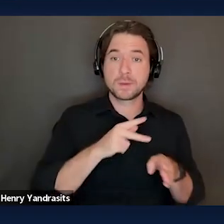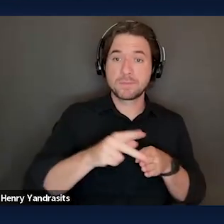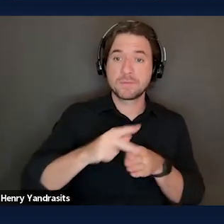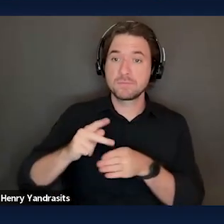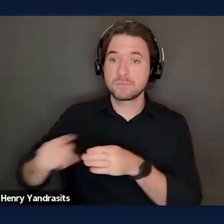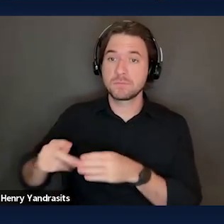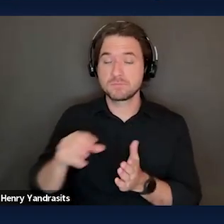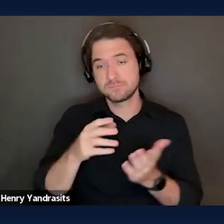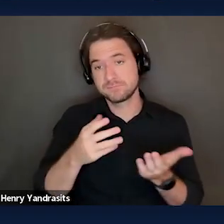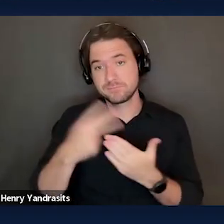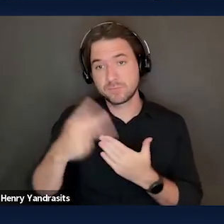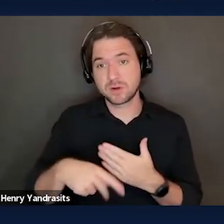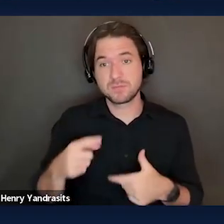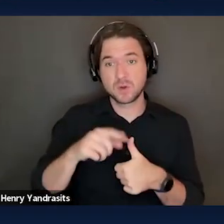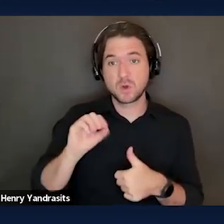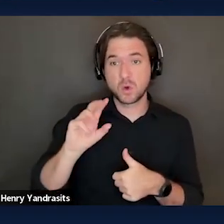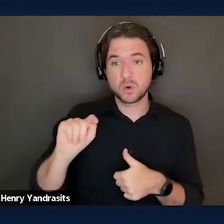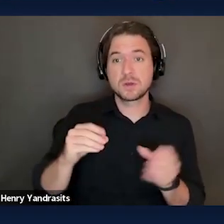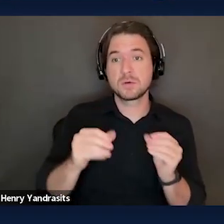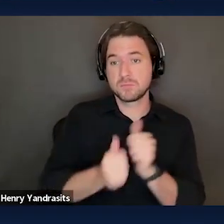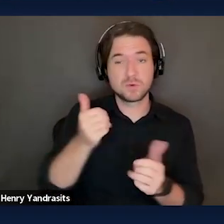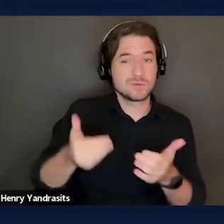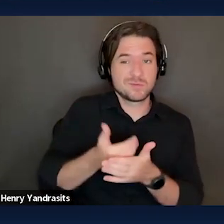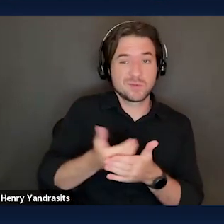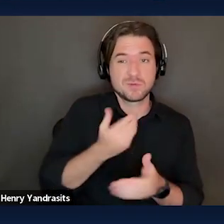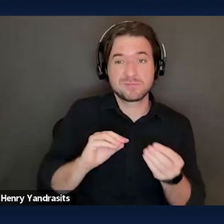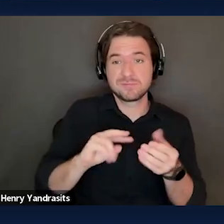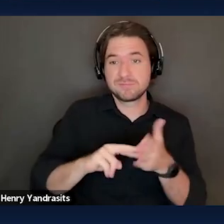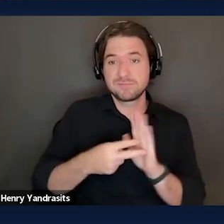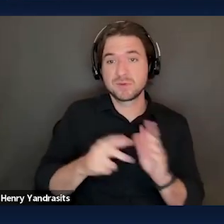OT being the newest, so naturally it has smaller numbers of students represented here.